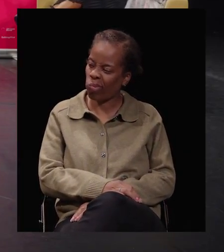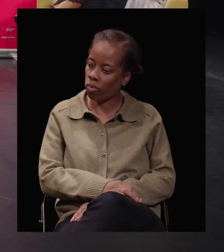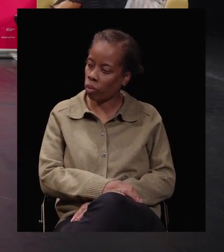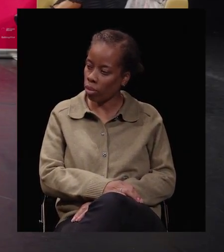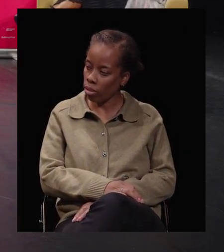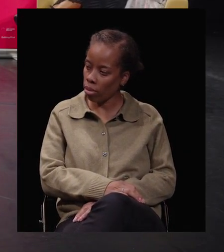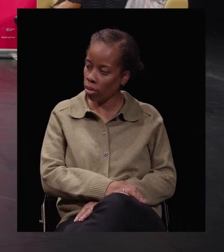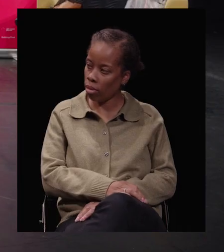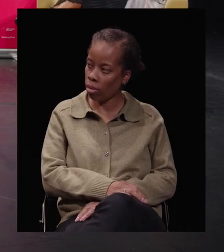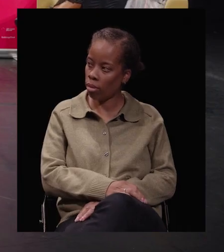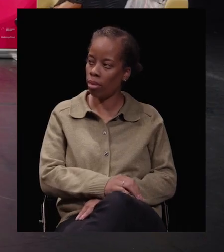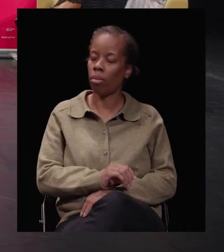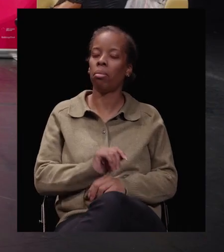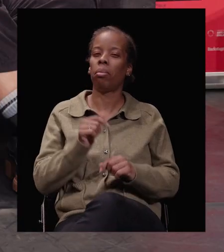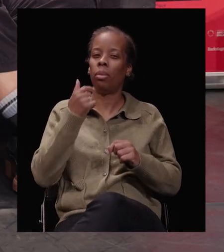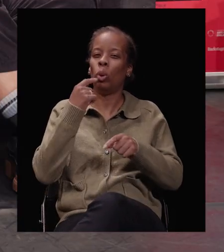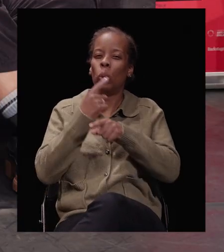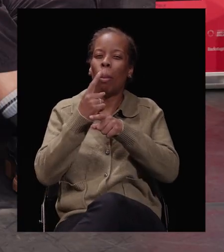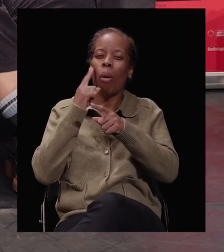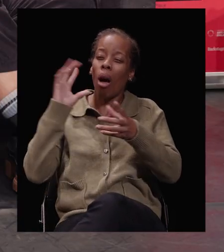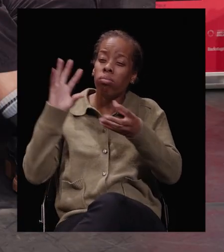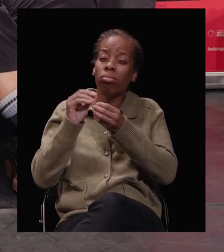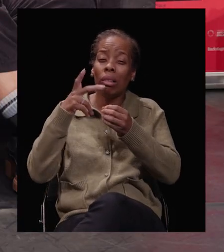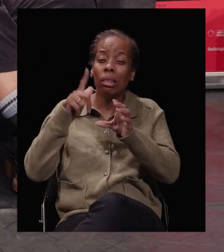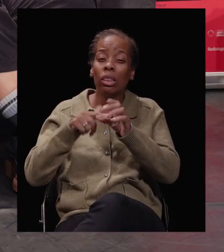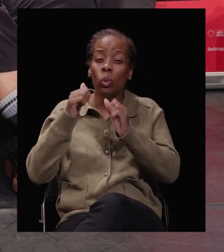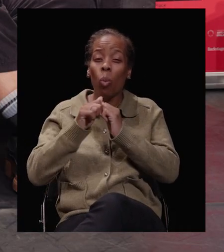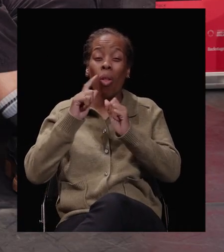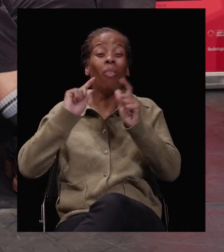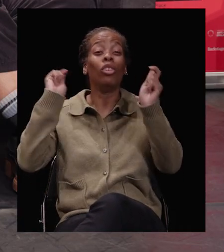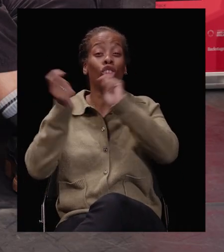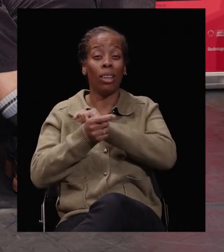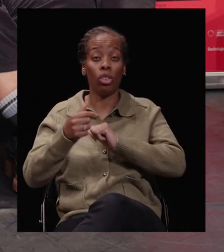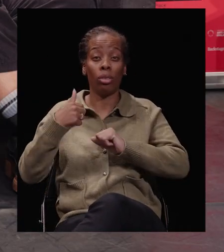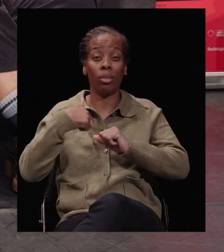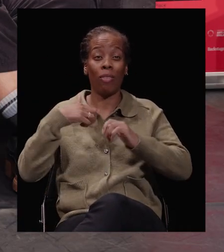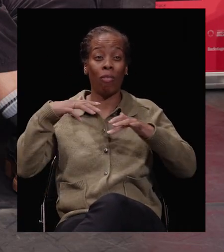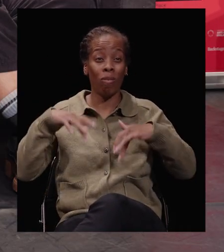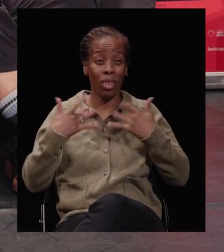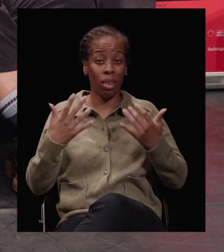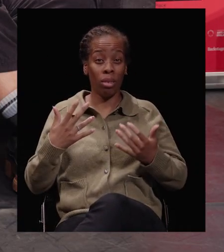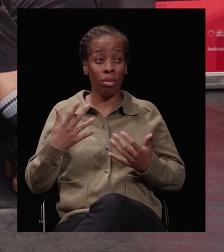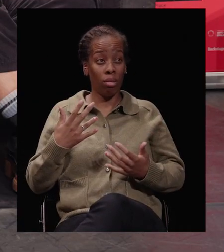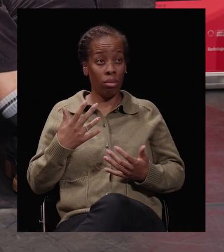and it's not a radical suggestion at all, but it's to bring back arts in schools. You know, the downgrading